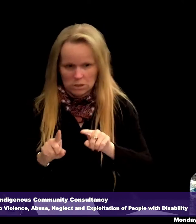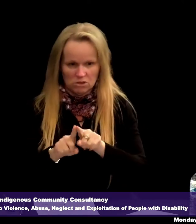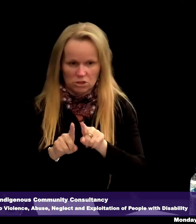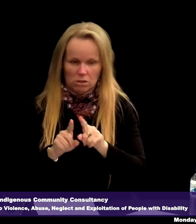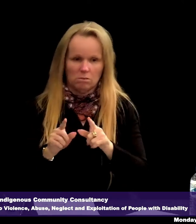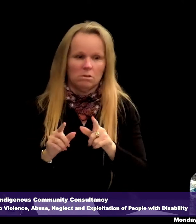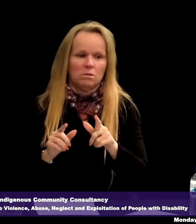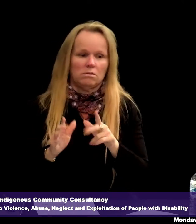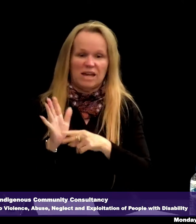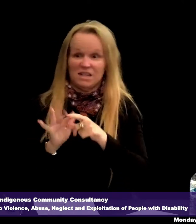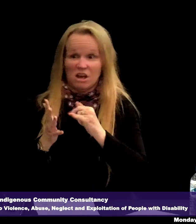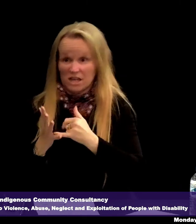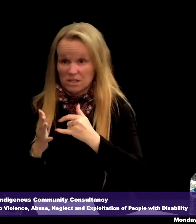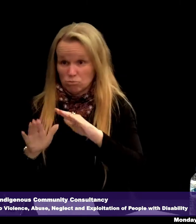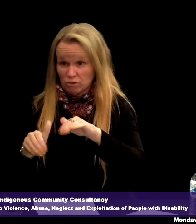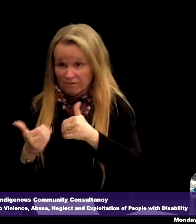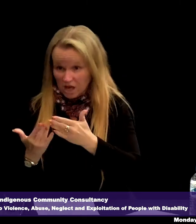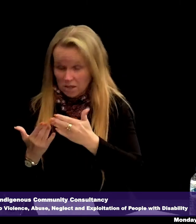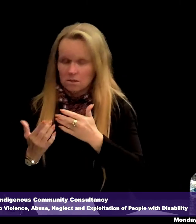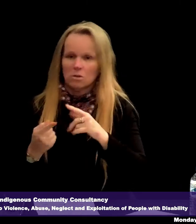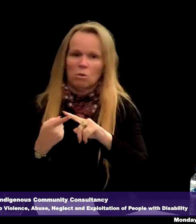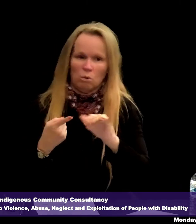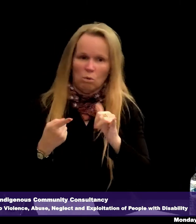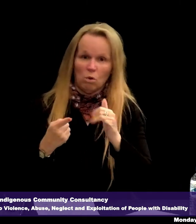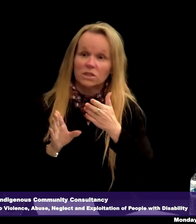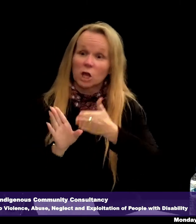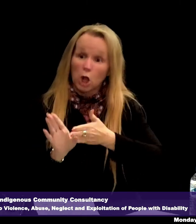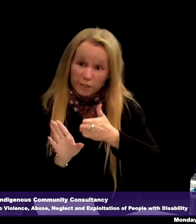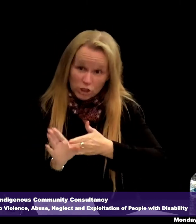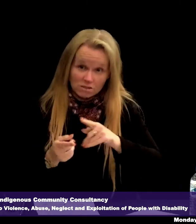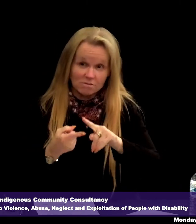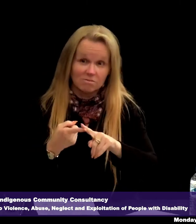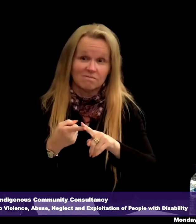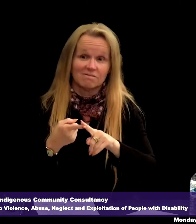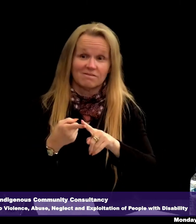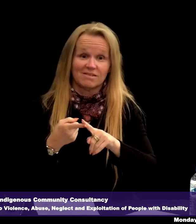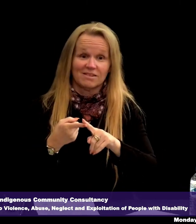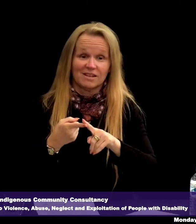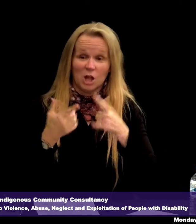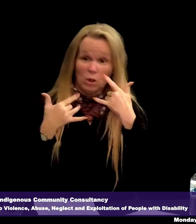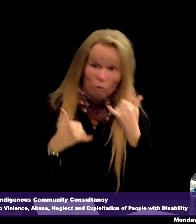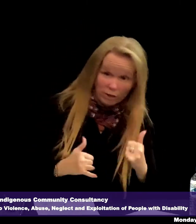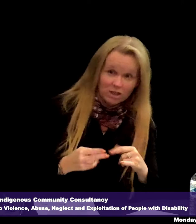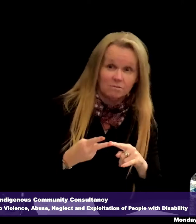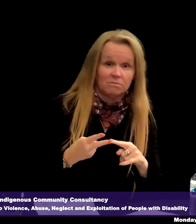through different systems, whether it be the NDIS provider, or a psychologist, a lawyer.